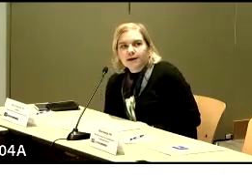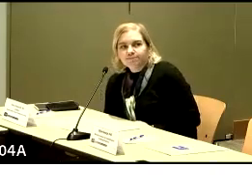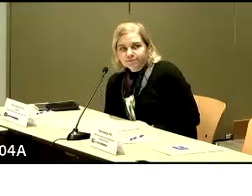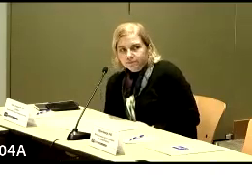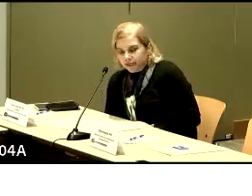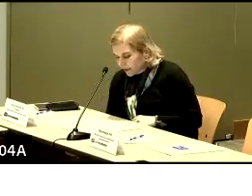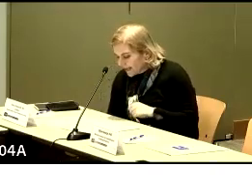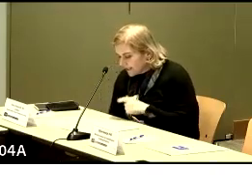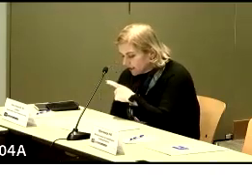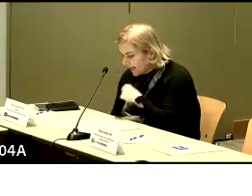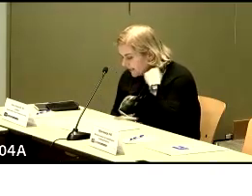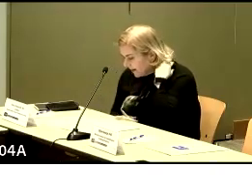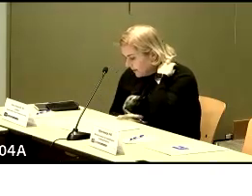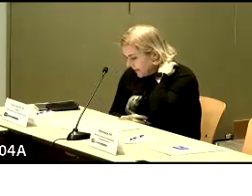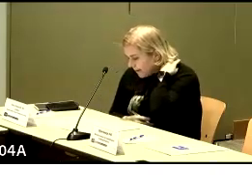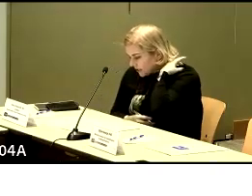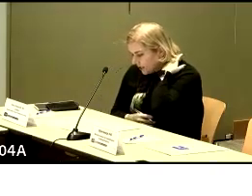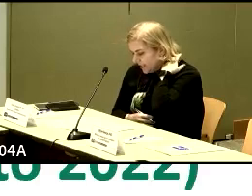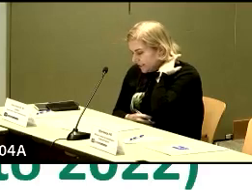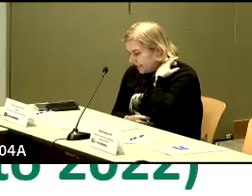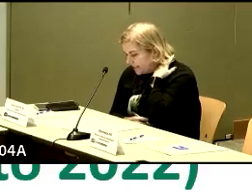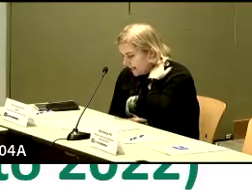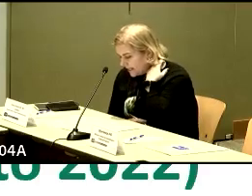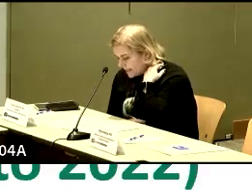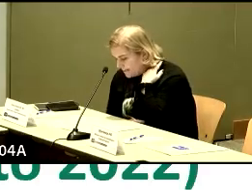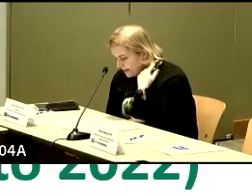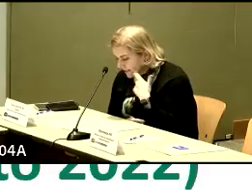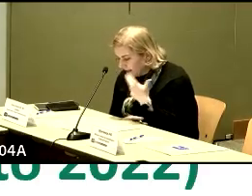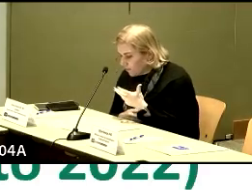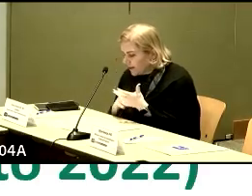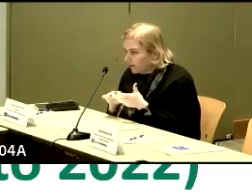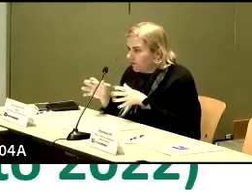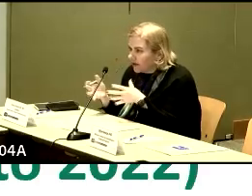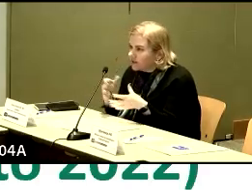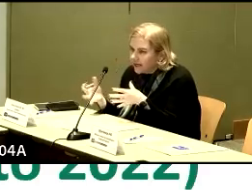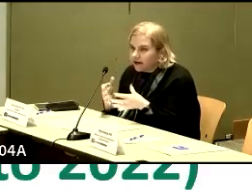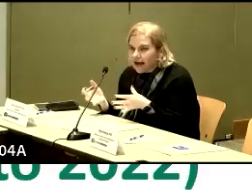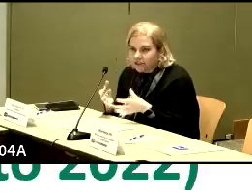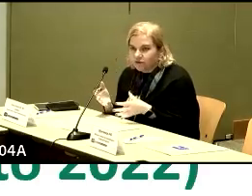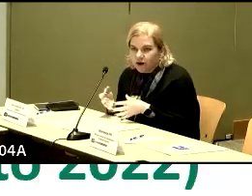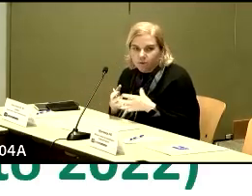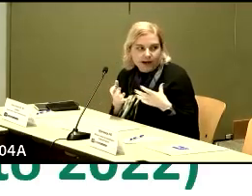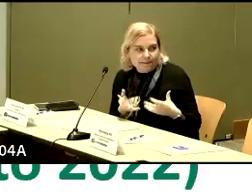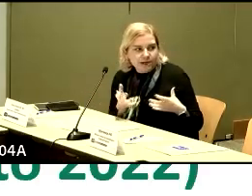The last thing I'll say, and Deb mentioned this, is that, in the same way that we've got this Data to Action framework happening